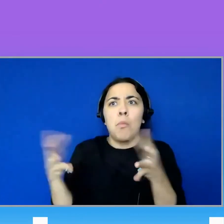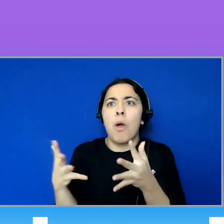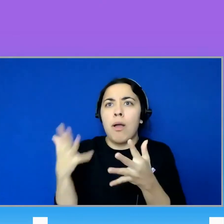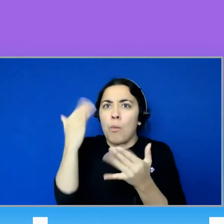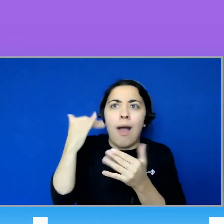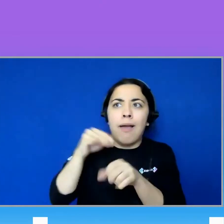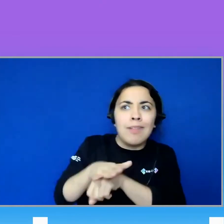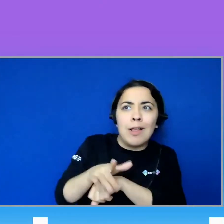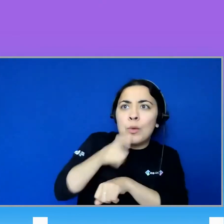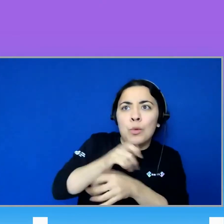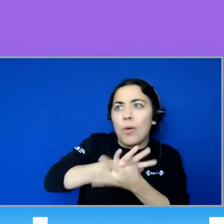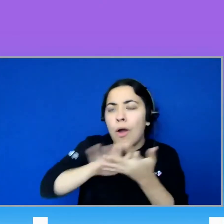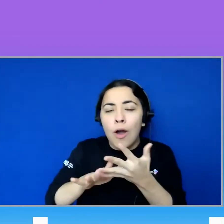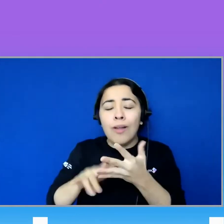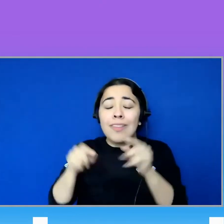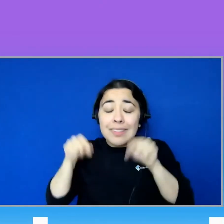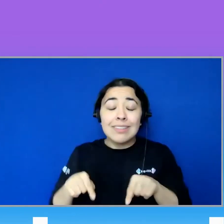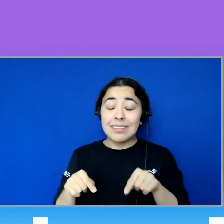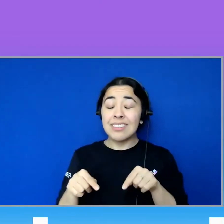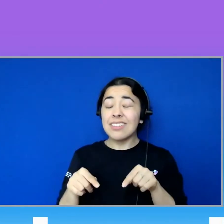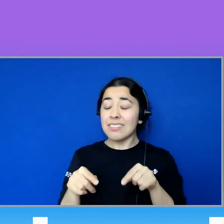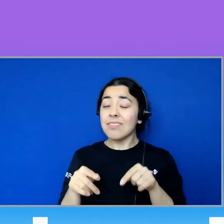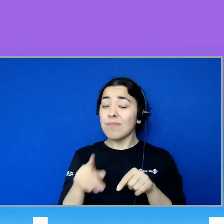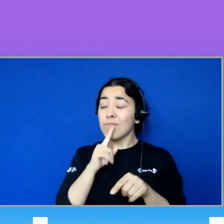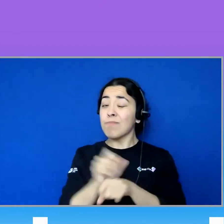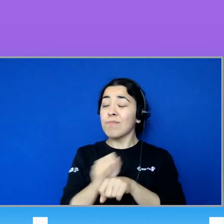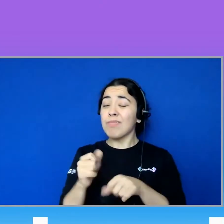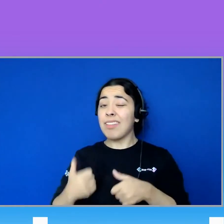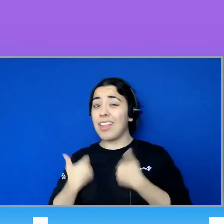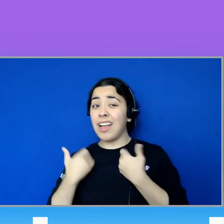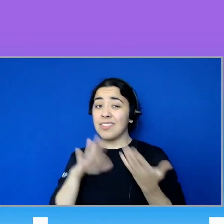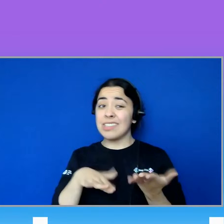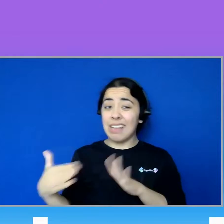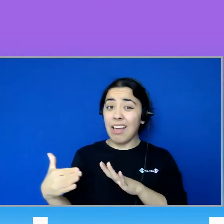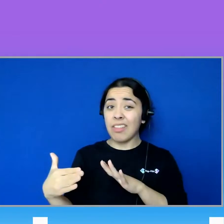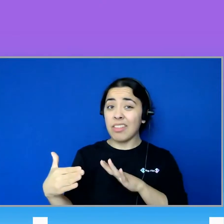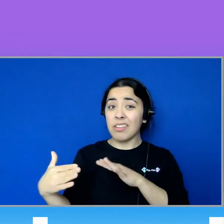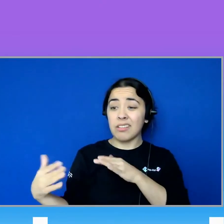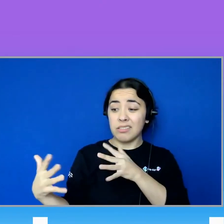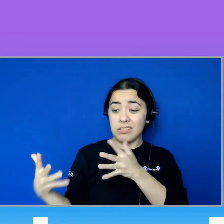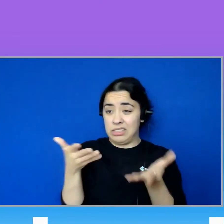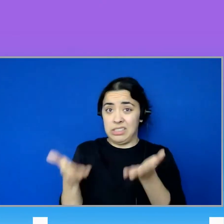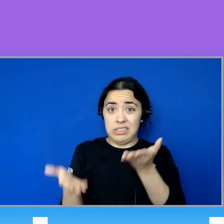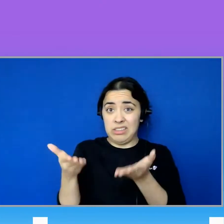this really, truly is a life and